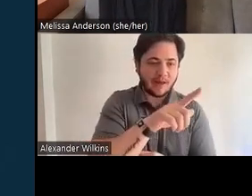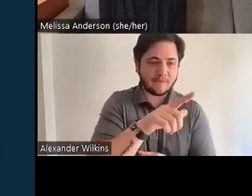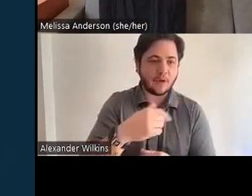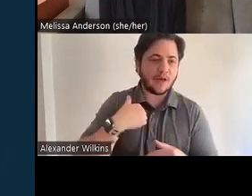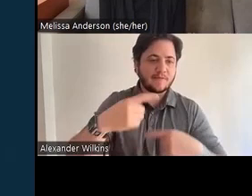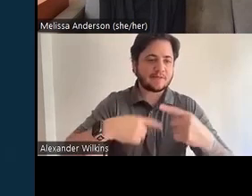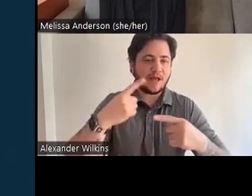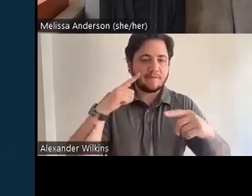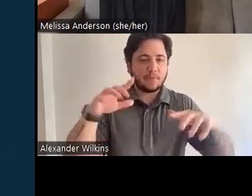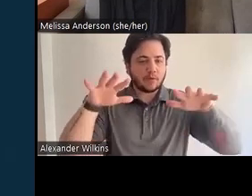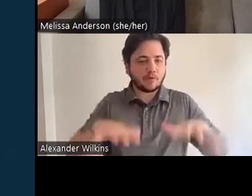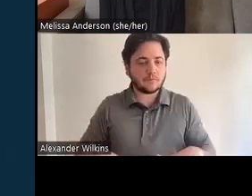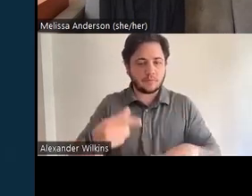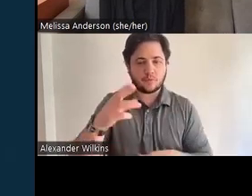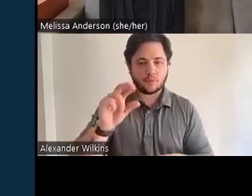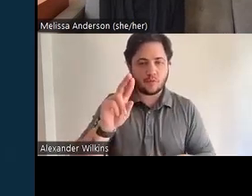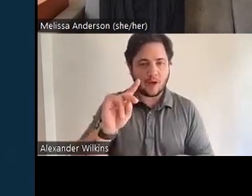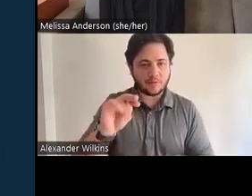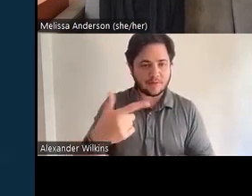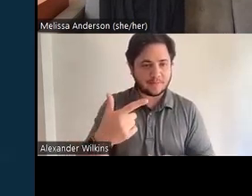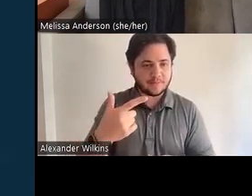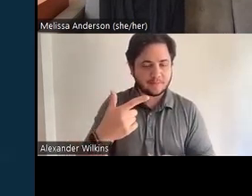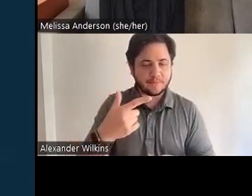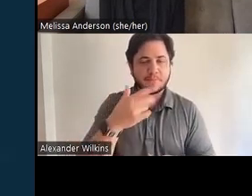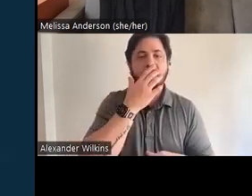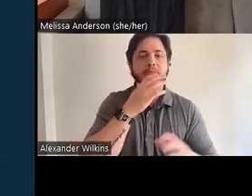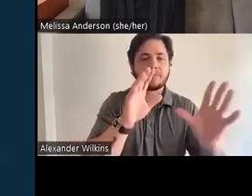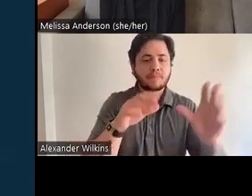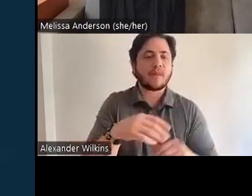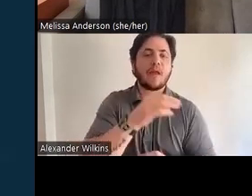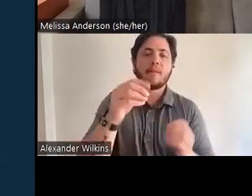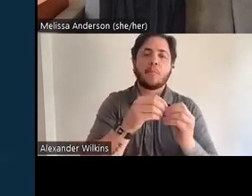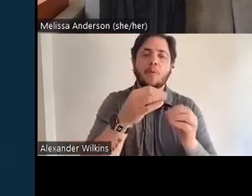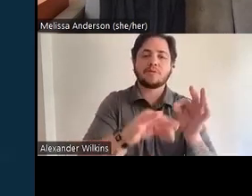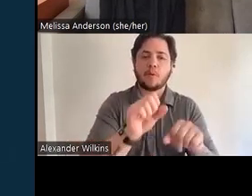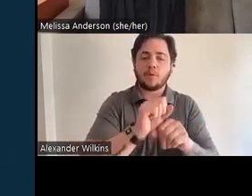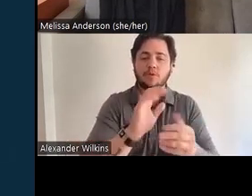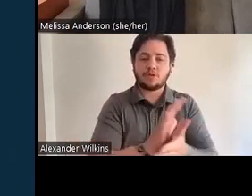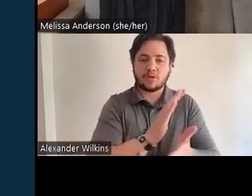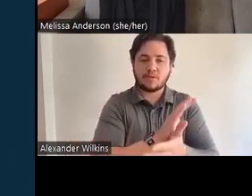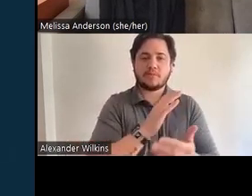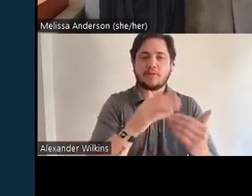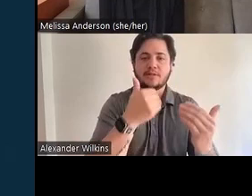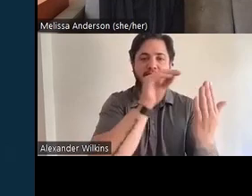English-based metaphors. On the left you have the sign for "grounding" incorporated into it,